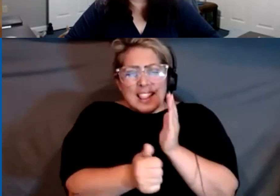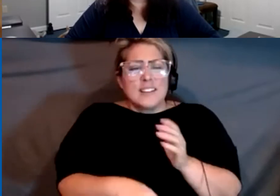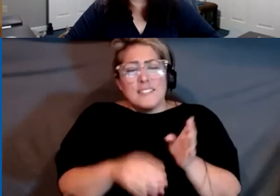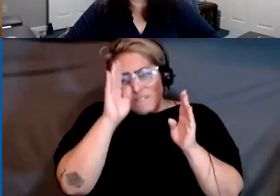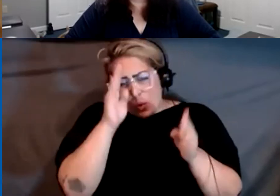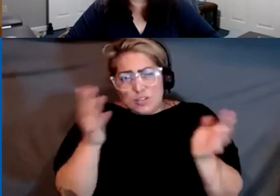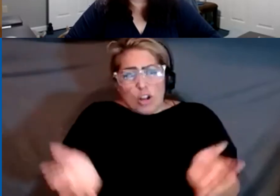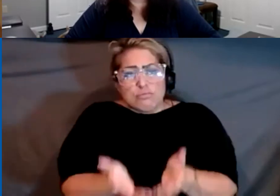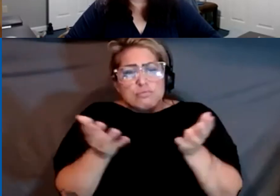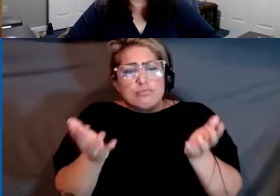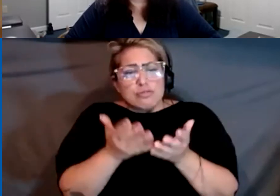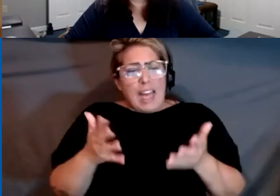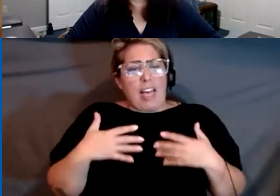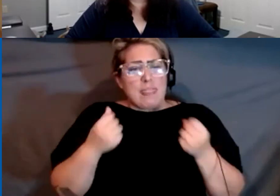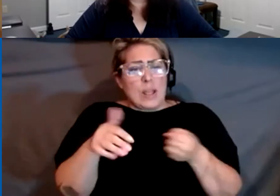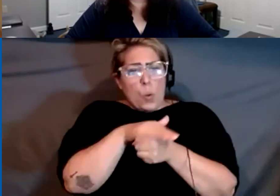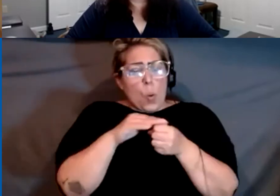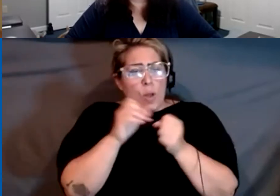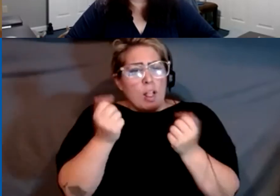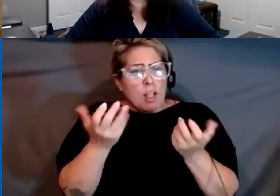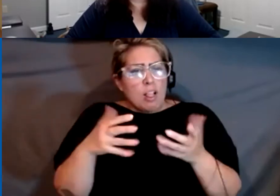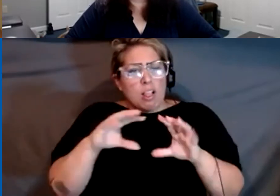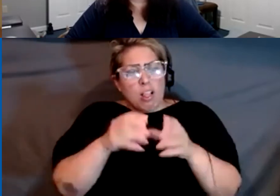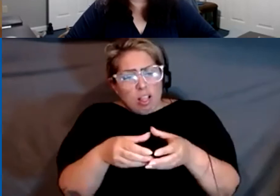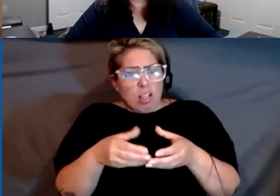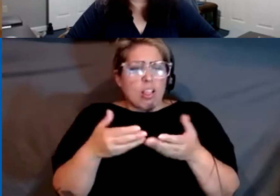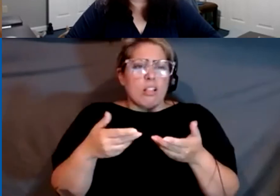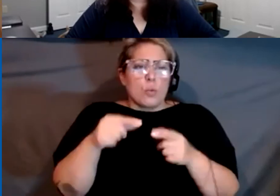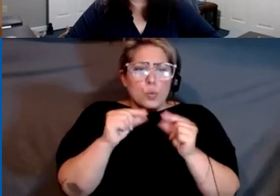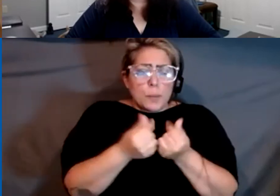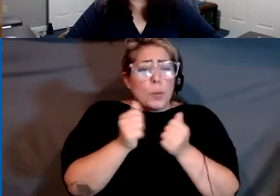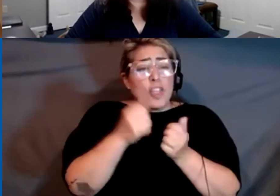a healthy local scene with local artists. That are not as expensive as some of these